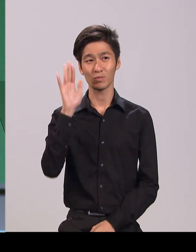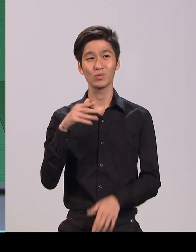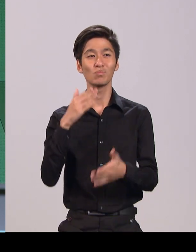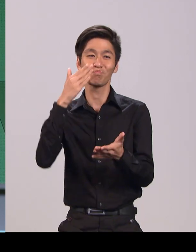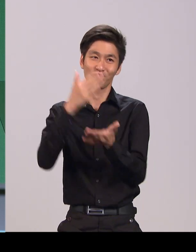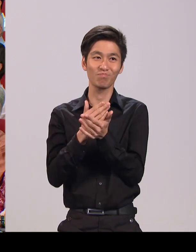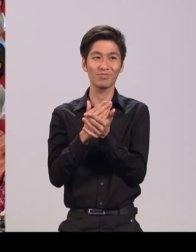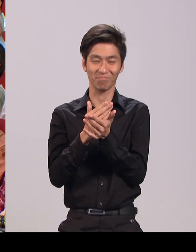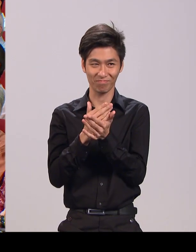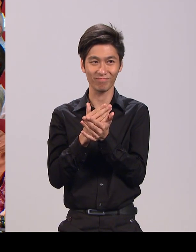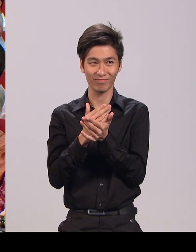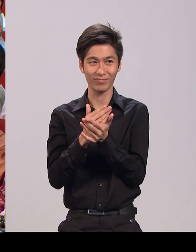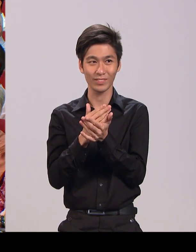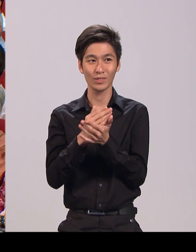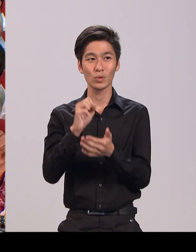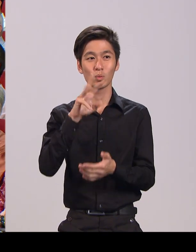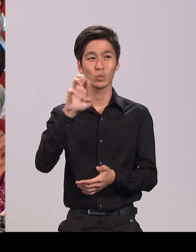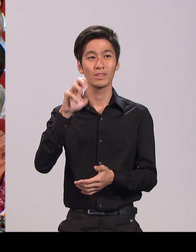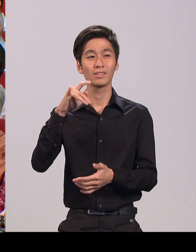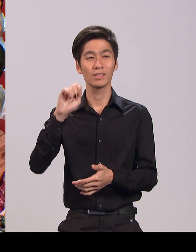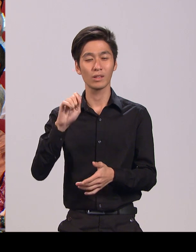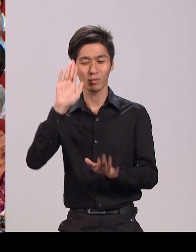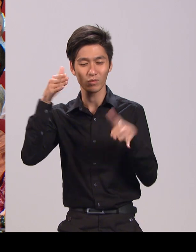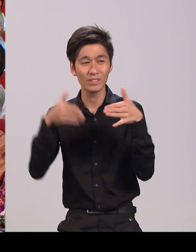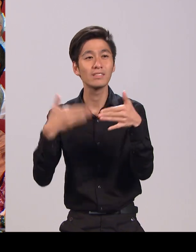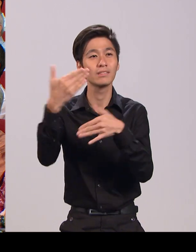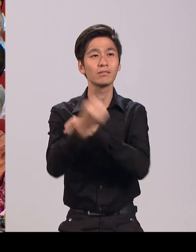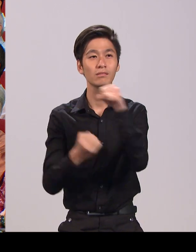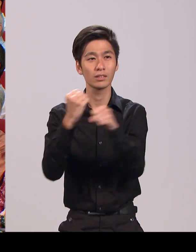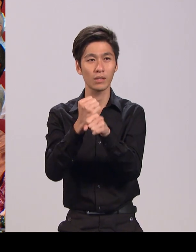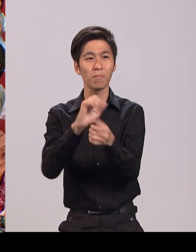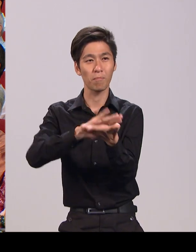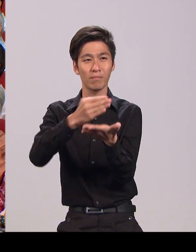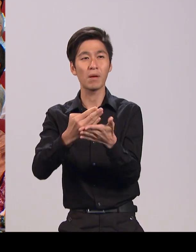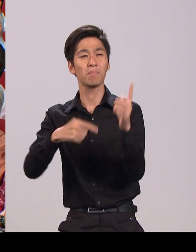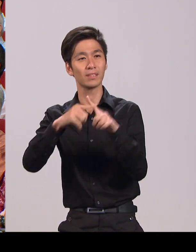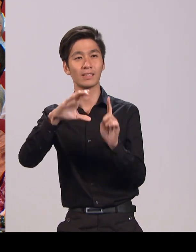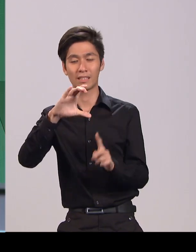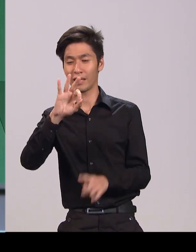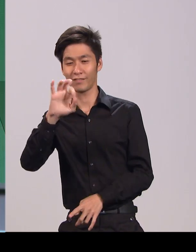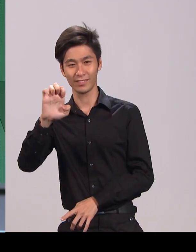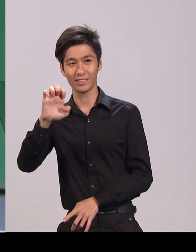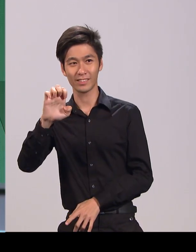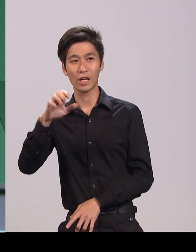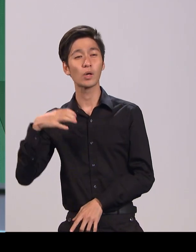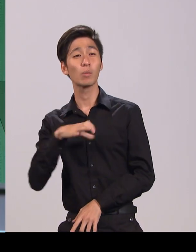Swee Keat will focus on next year’s Budget and the CFE. CFE meaning Community for the Future Economy.